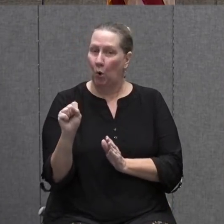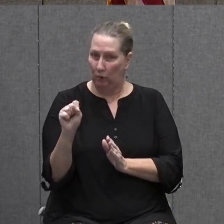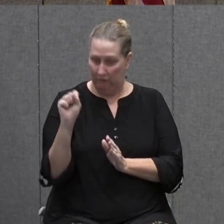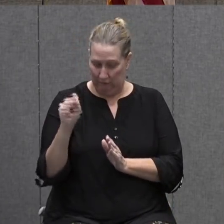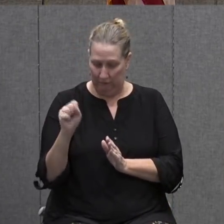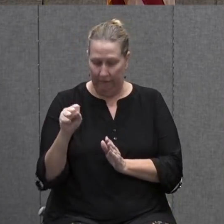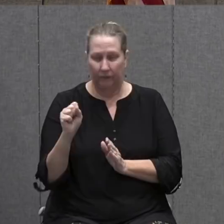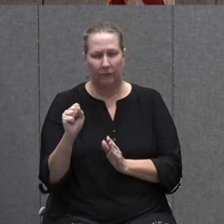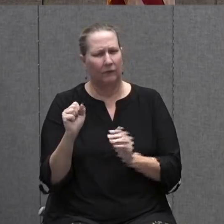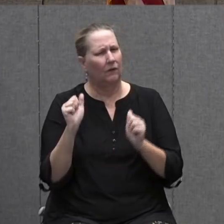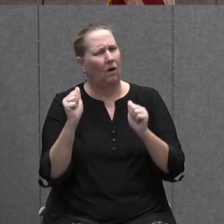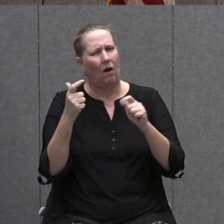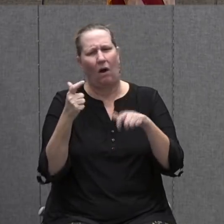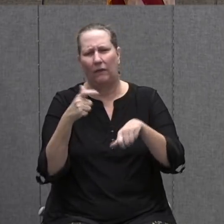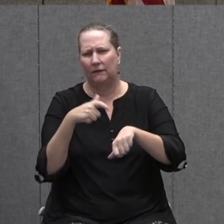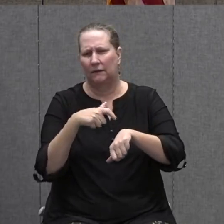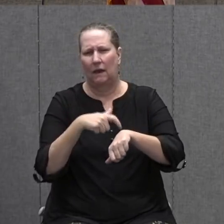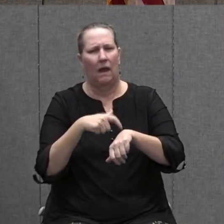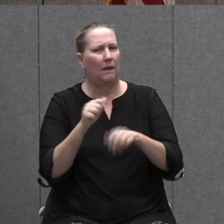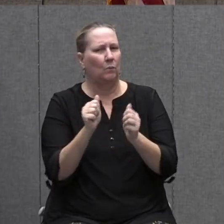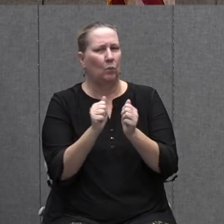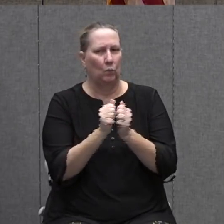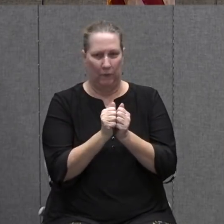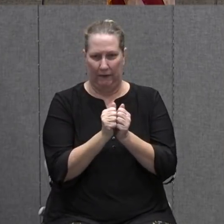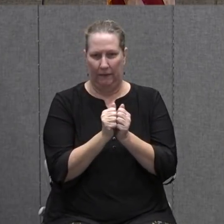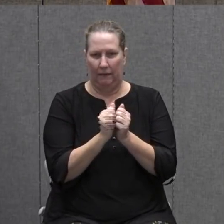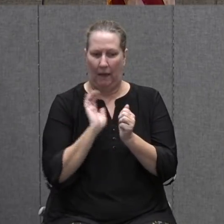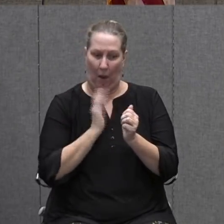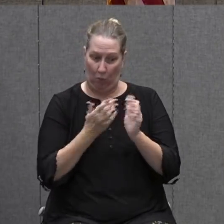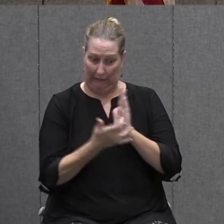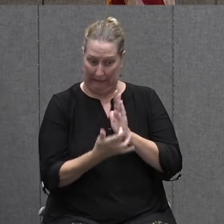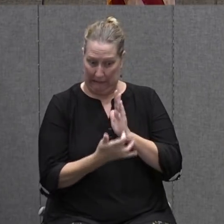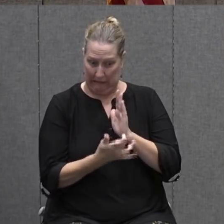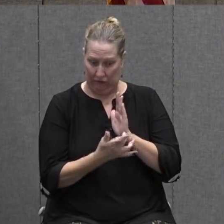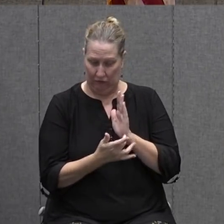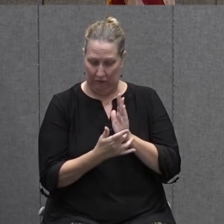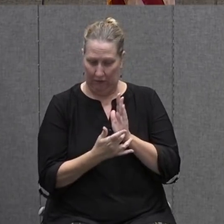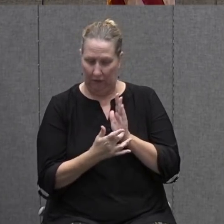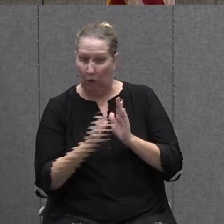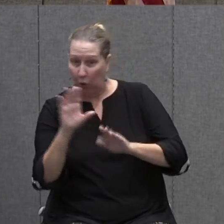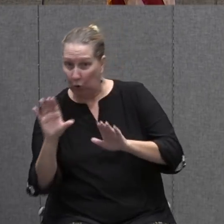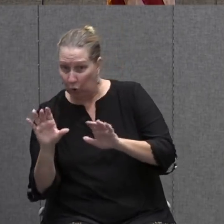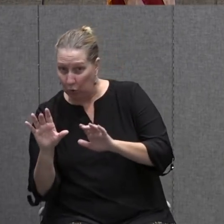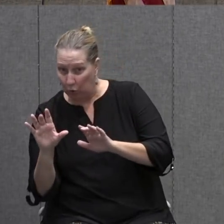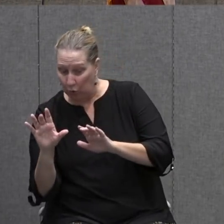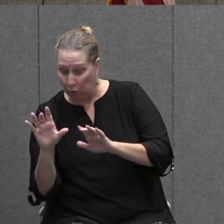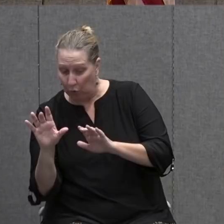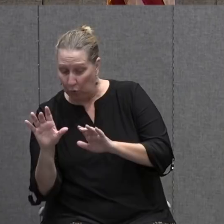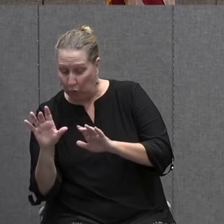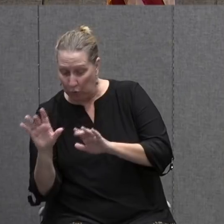with the technology we use. So the way the computers are set up, right, is that computers use electricity.